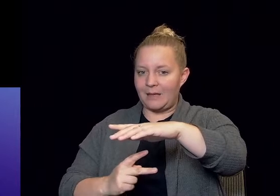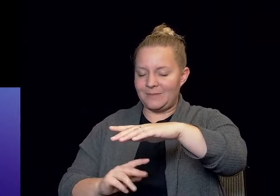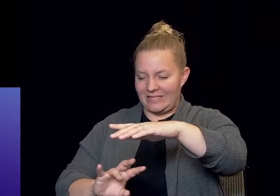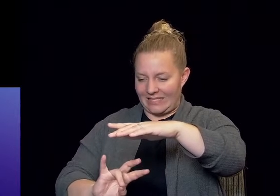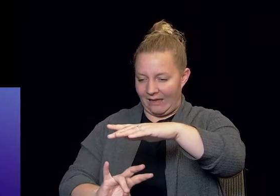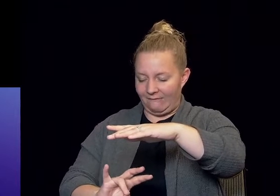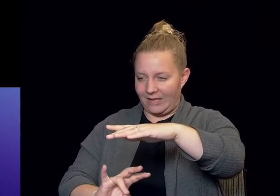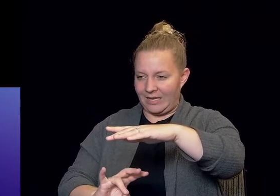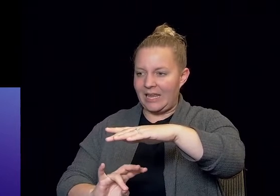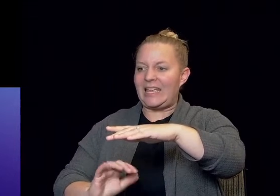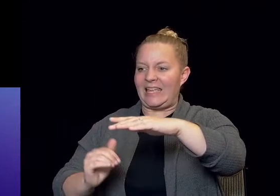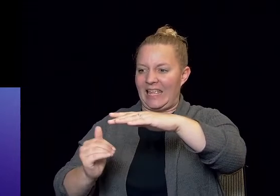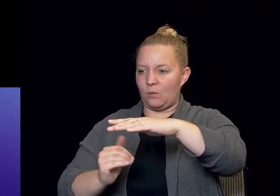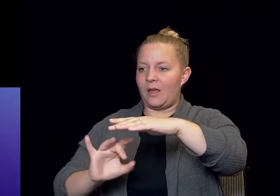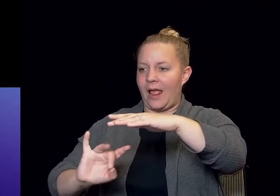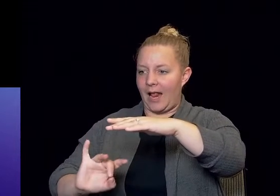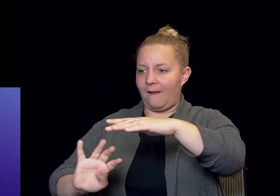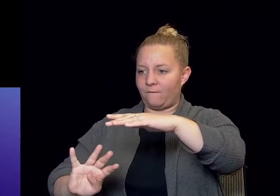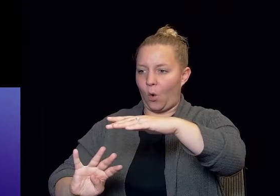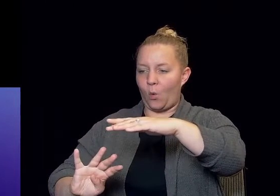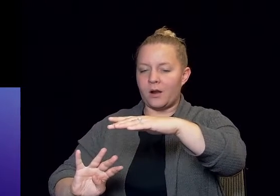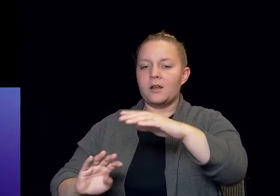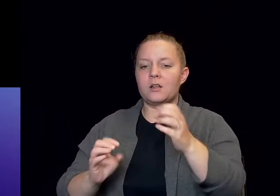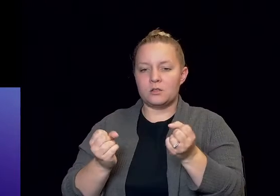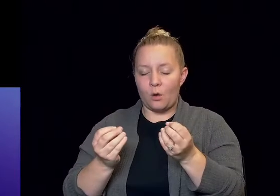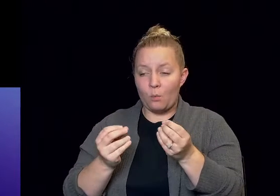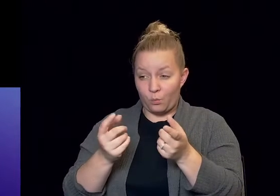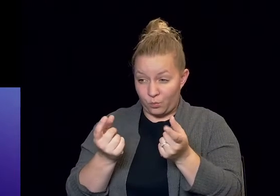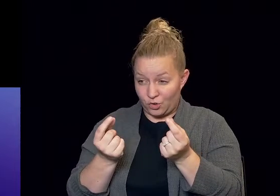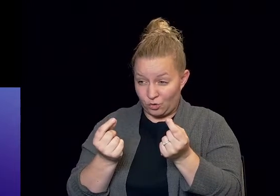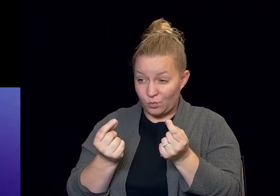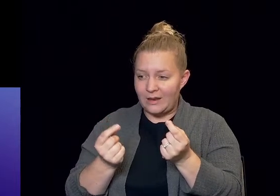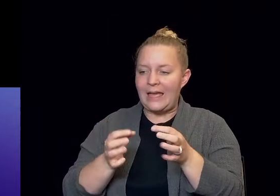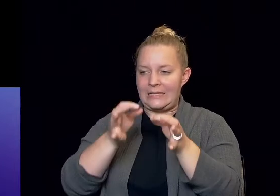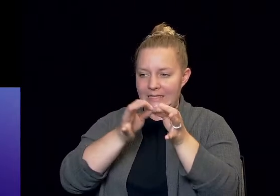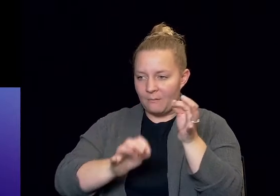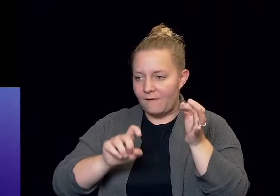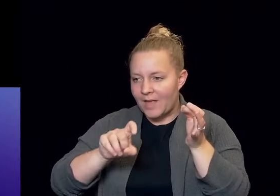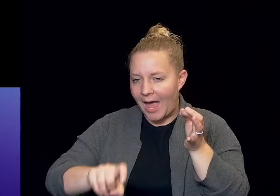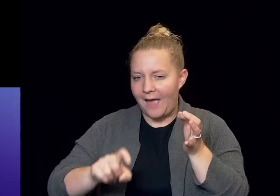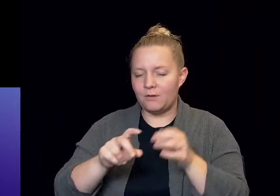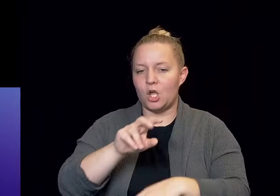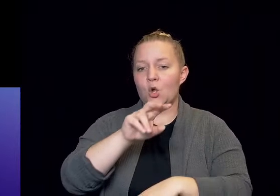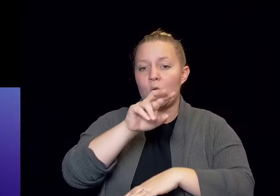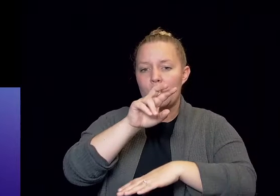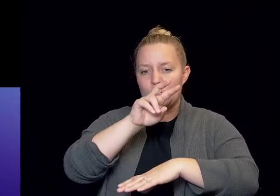star, I said you have to always simplify. So, I know what factor goes into both 2 and 84. I know that